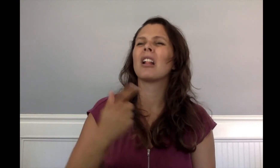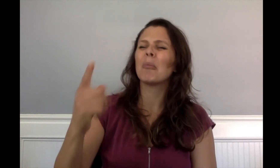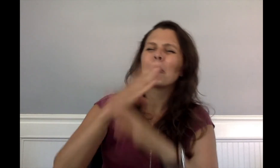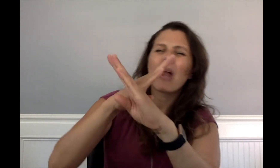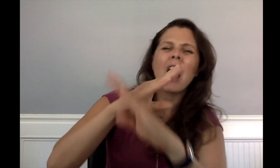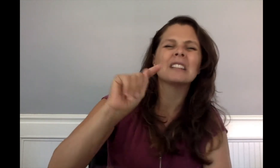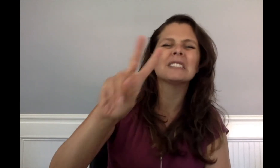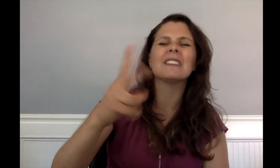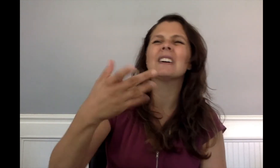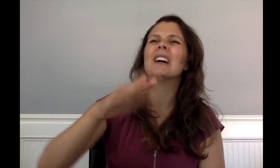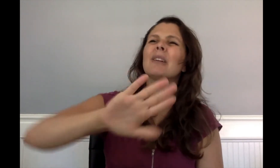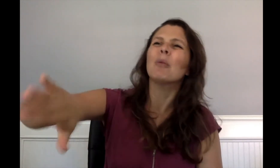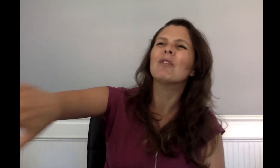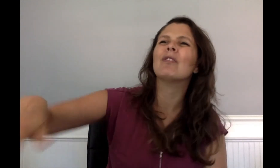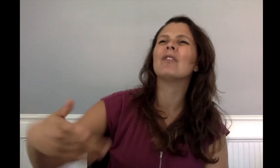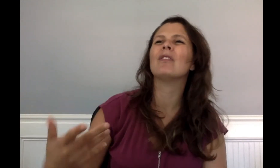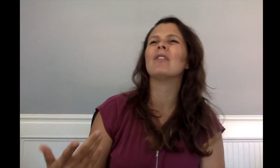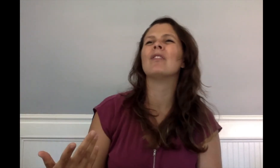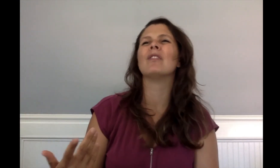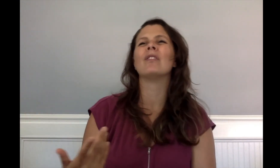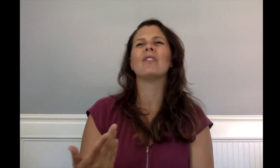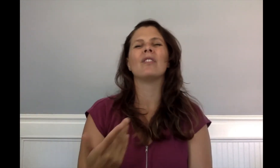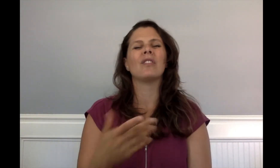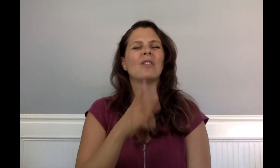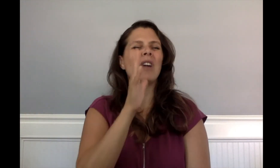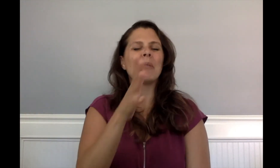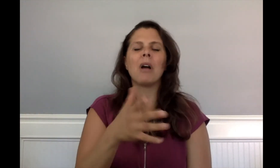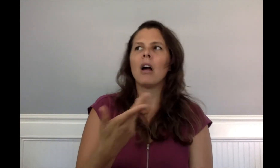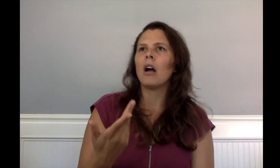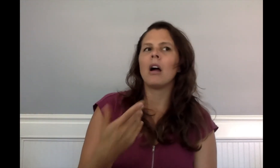you're blocking the television," Grandma Tickler said.